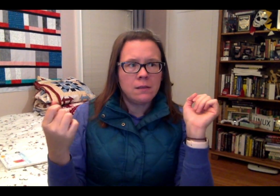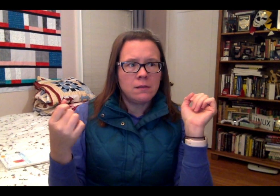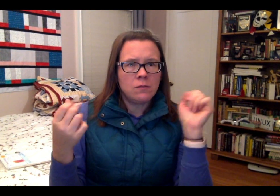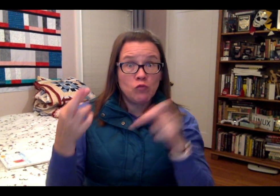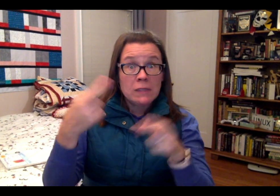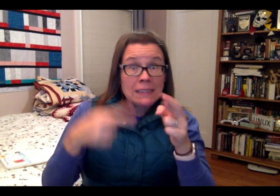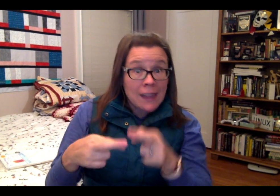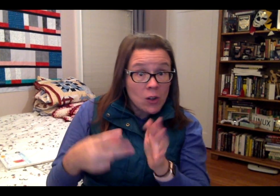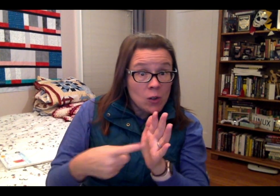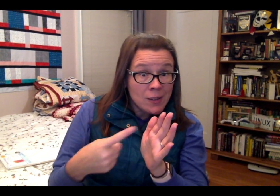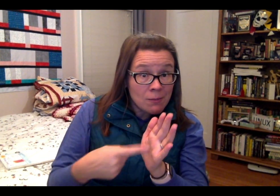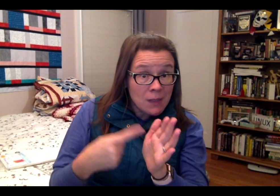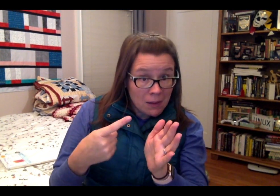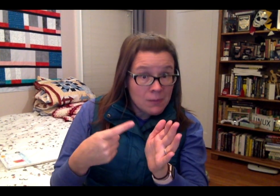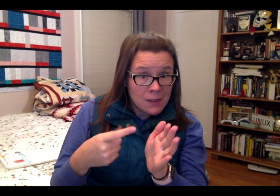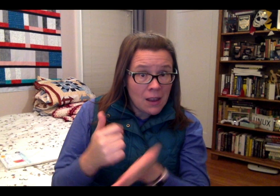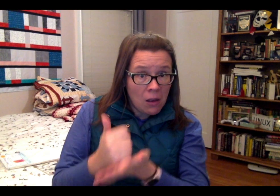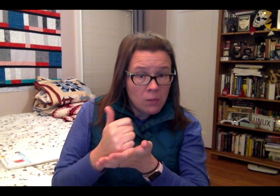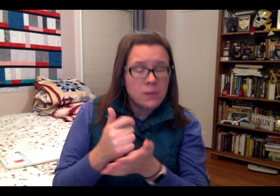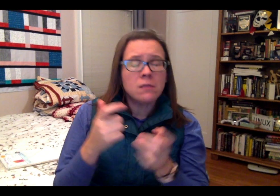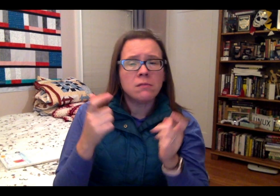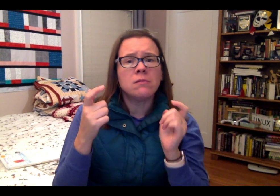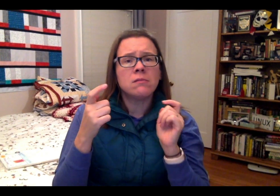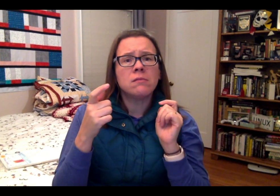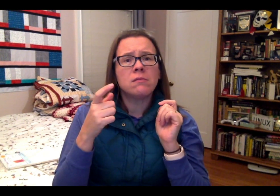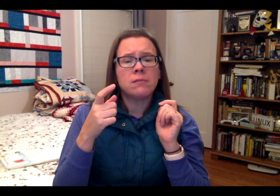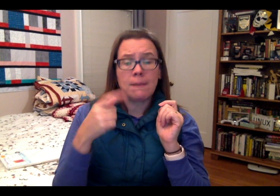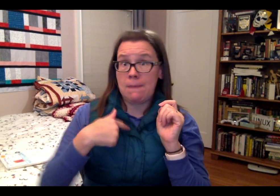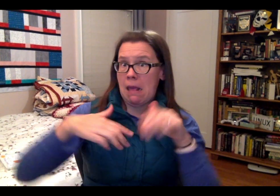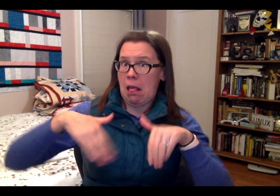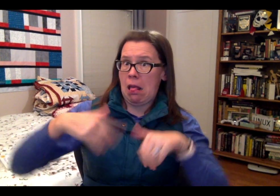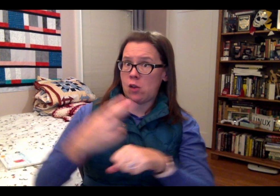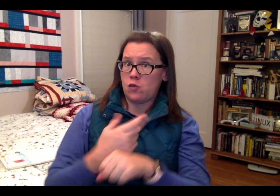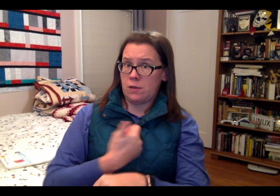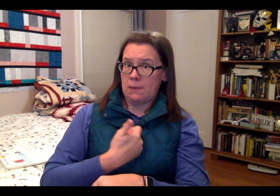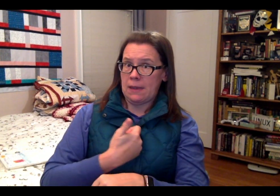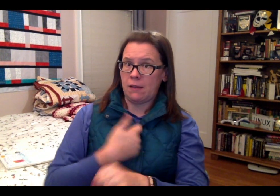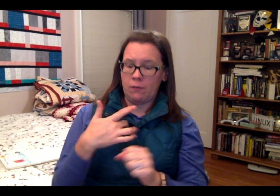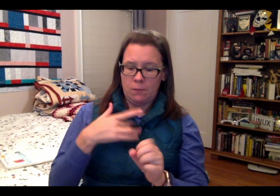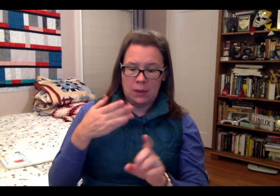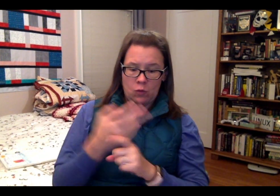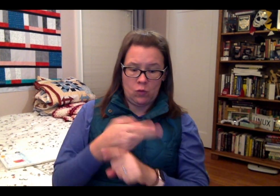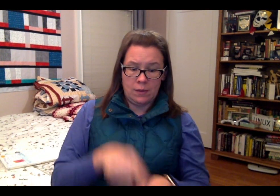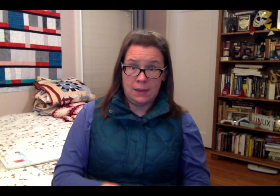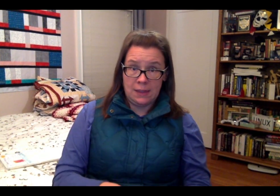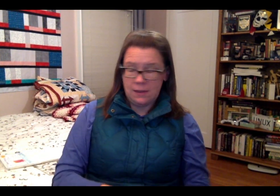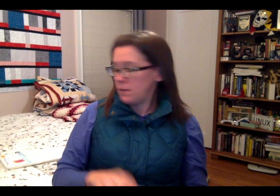But look for something that's easily tearable - sometimes if you get like a recycled printer paper that helps.